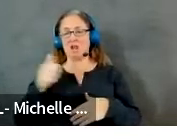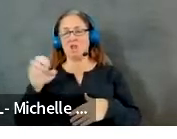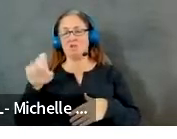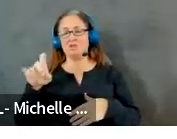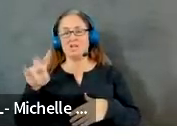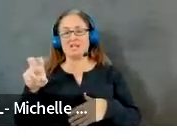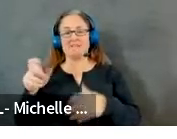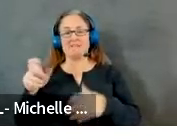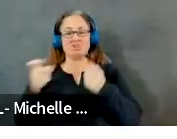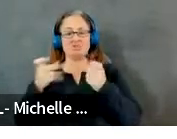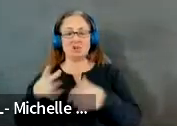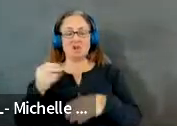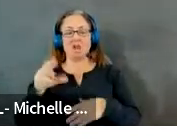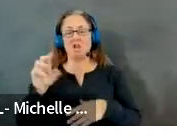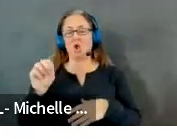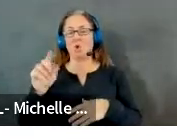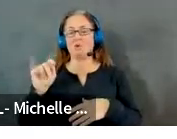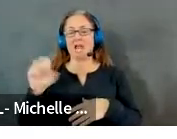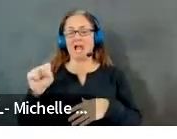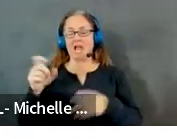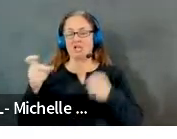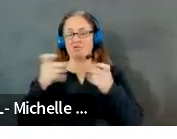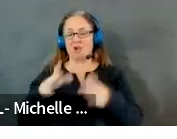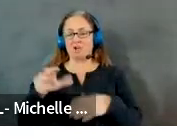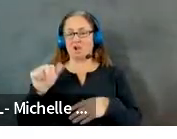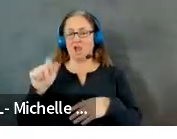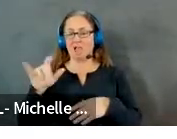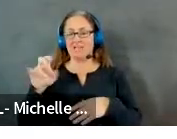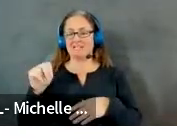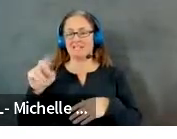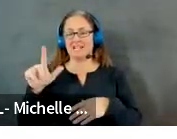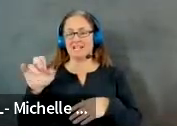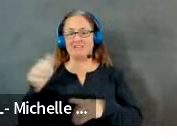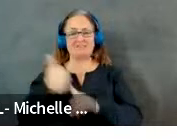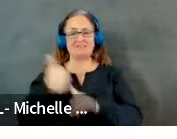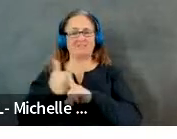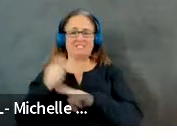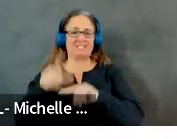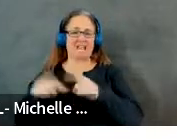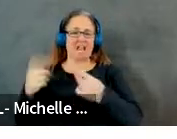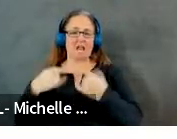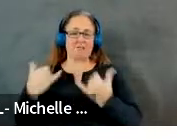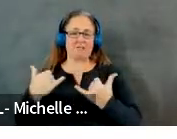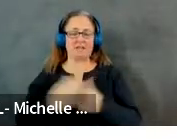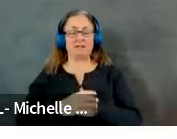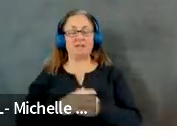and our OTIS Director, Alison Levy, who could not be with us today. So I just wanted to acknowledge